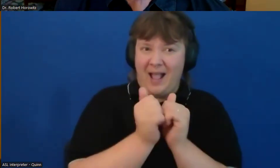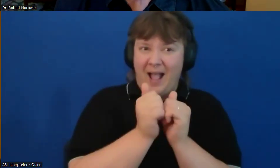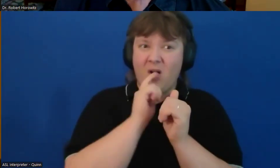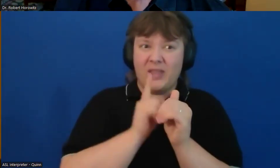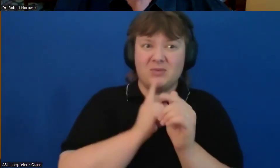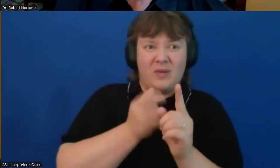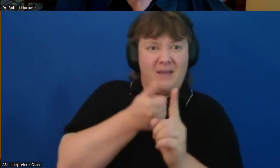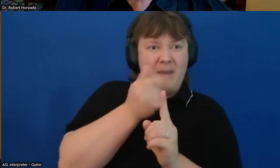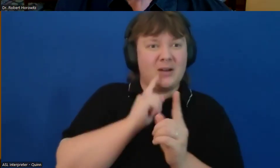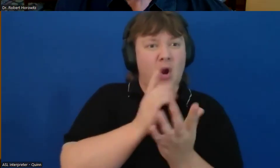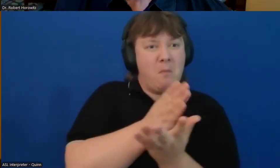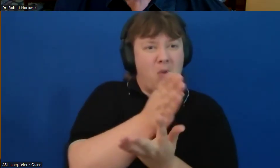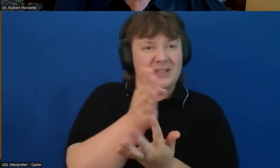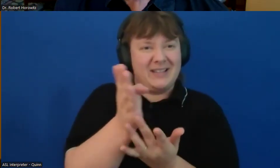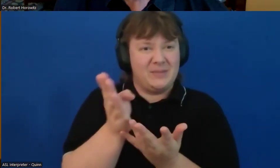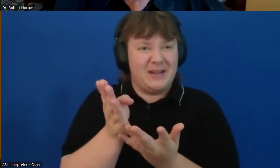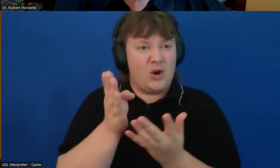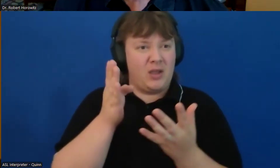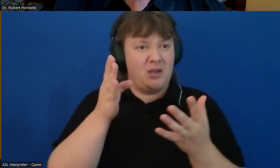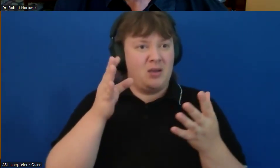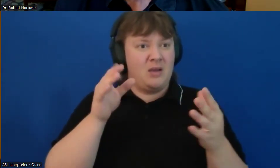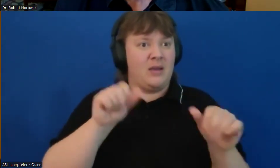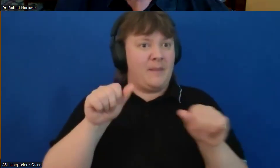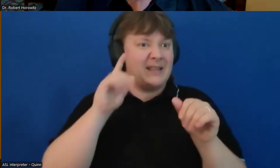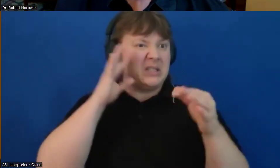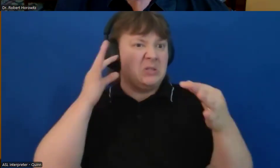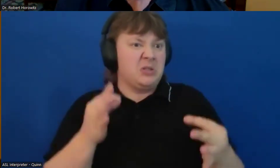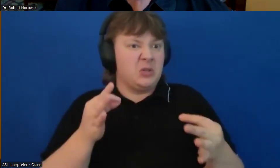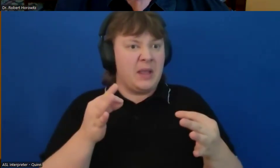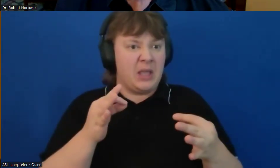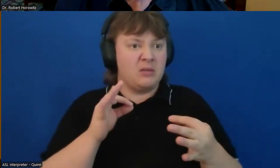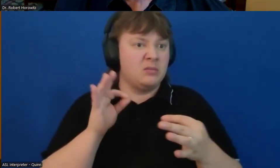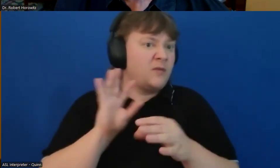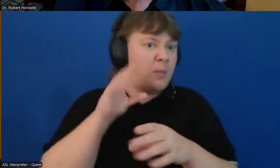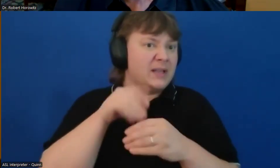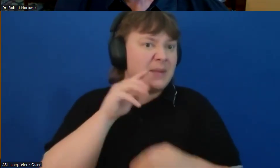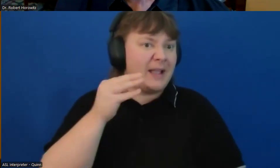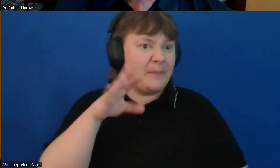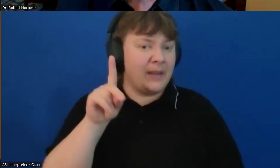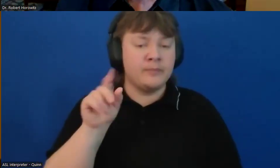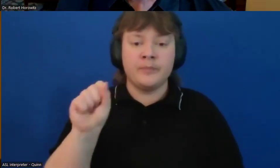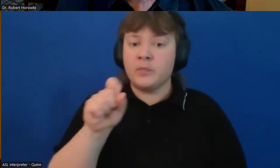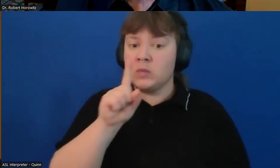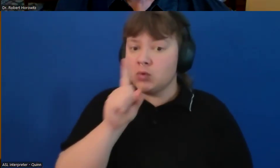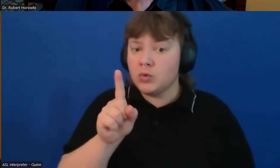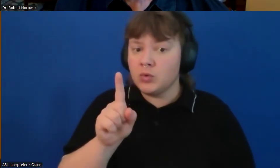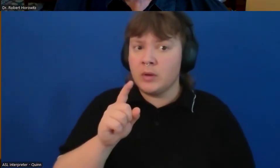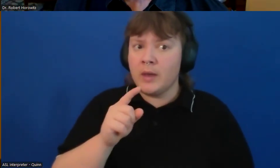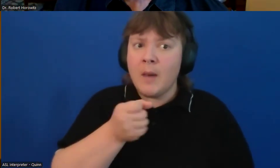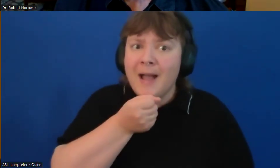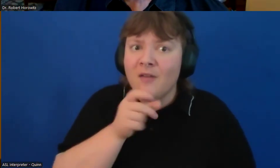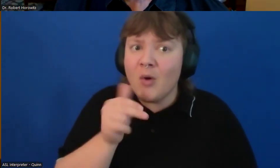that we have um to participate in made? Yes, I'm happy to do that. Should I turn my microphone on?